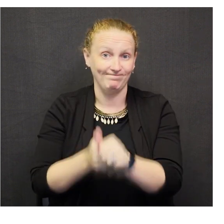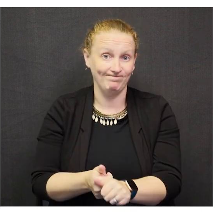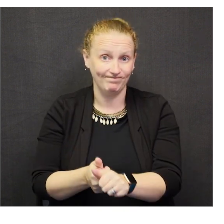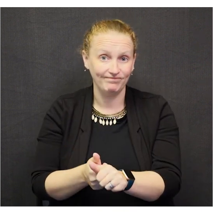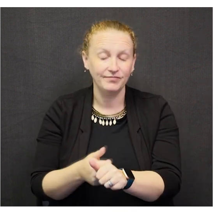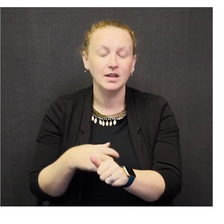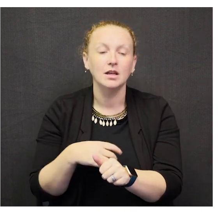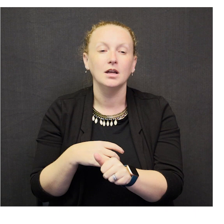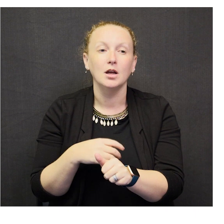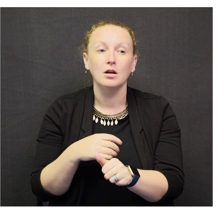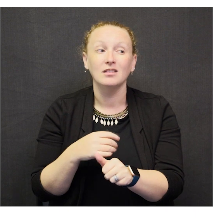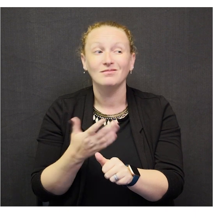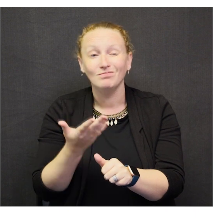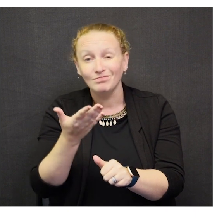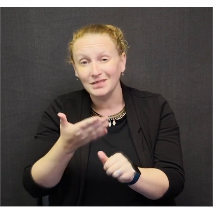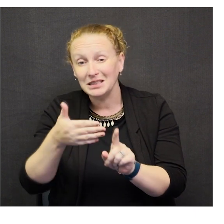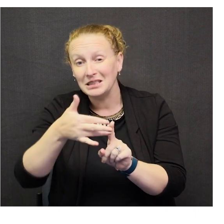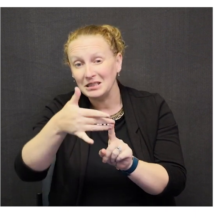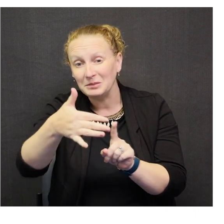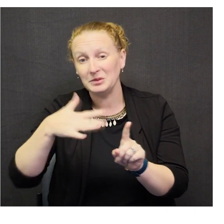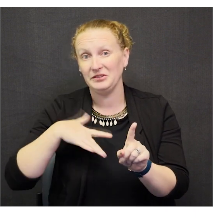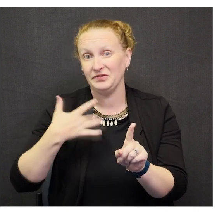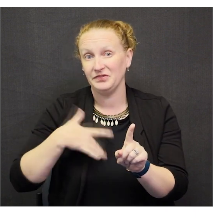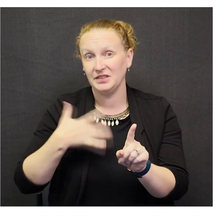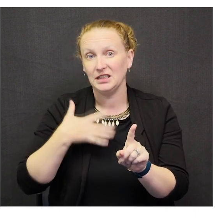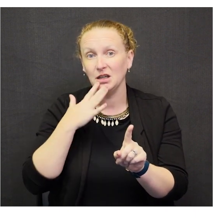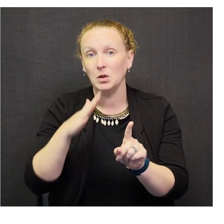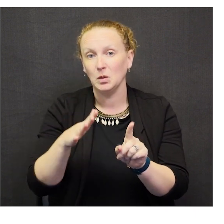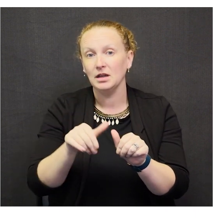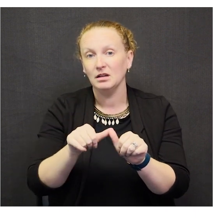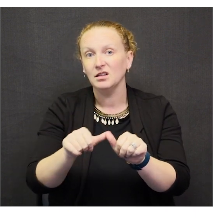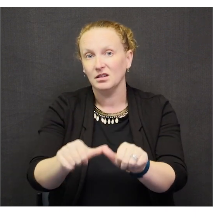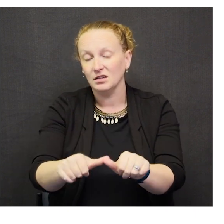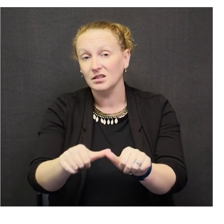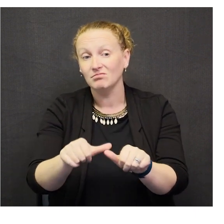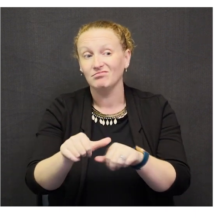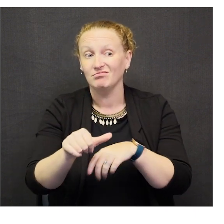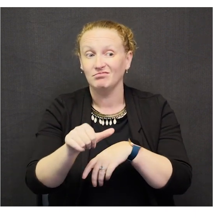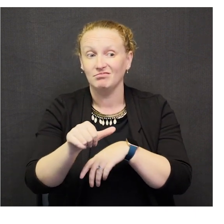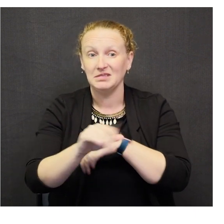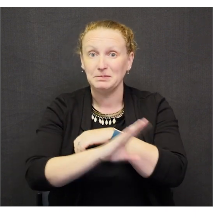work from home arrangement will continue through Labor Day, if not beyond. The organization